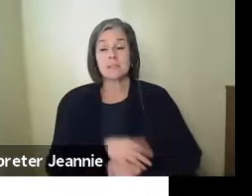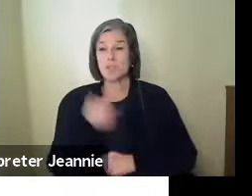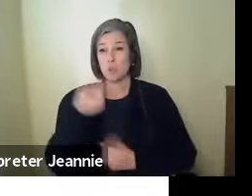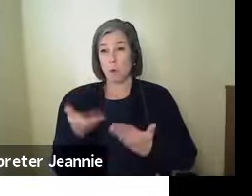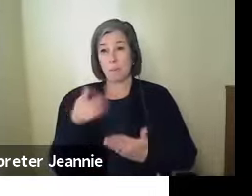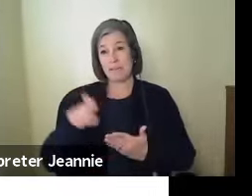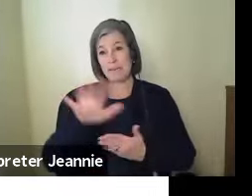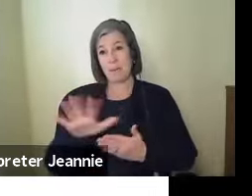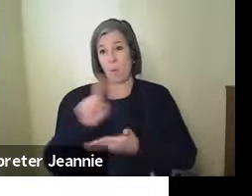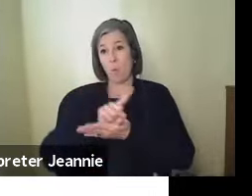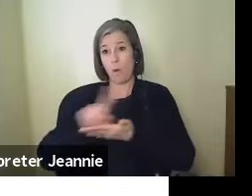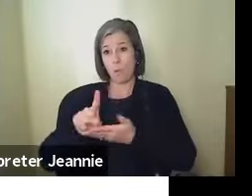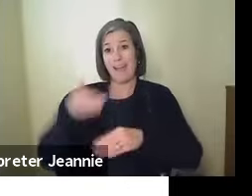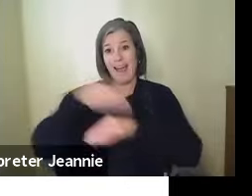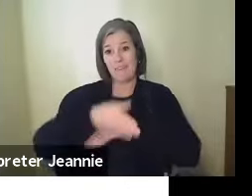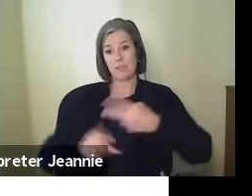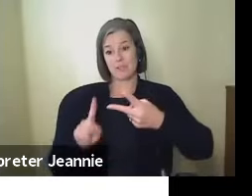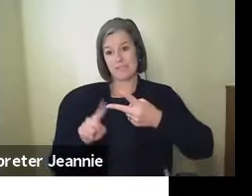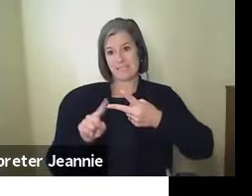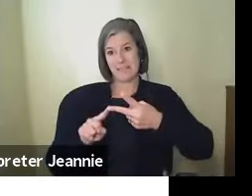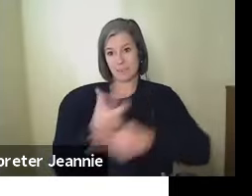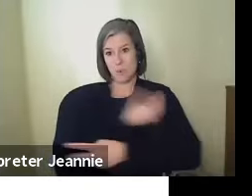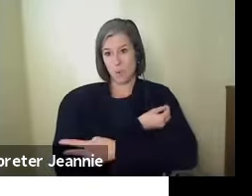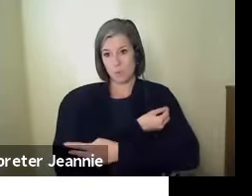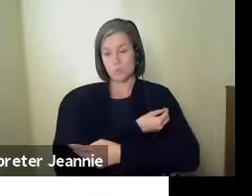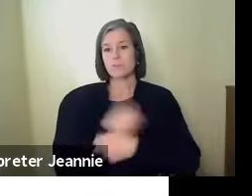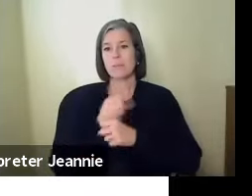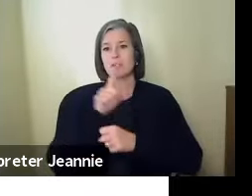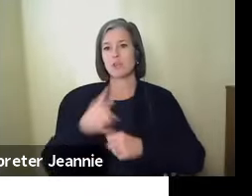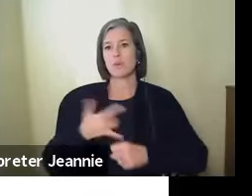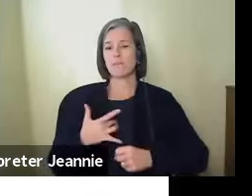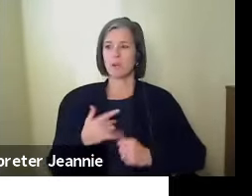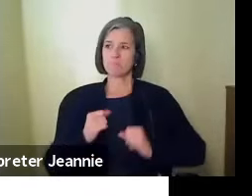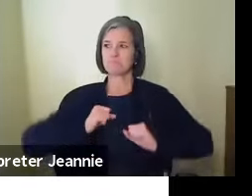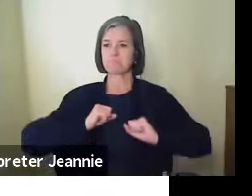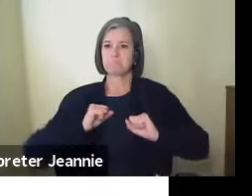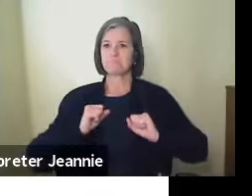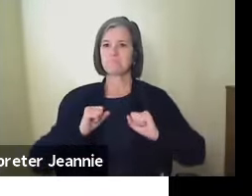week past your second dose to feel like you've got pretty significant immunity.